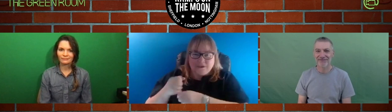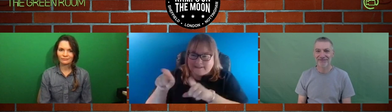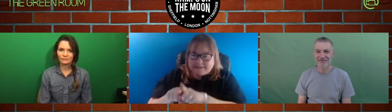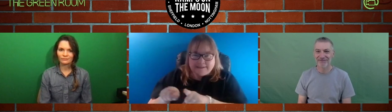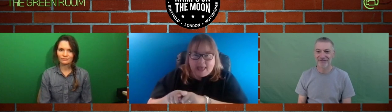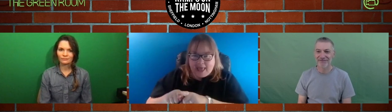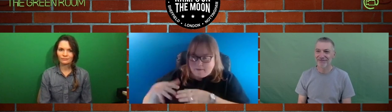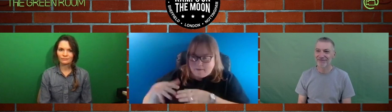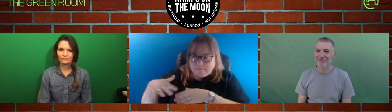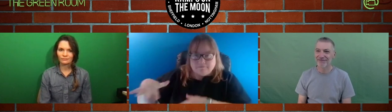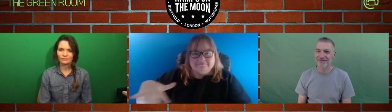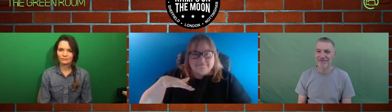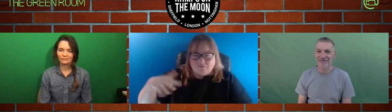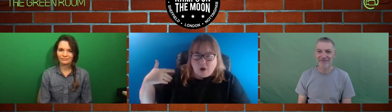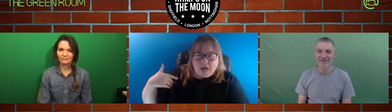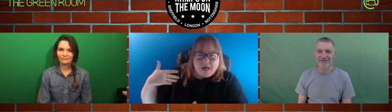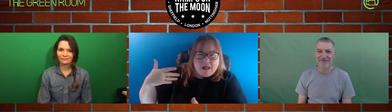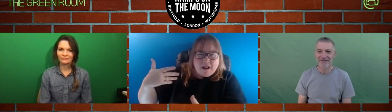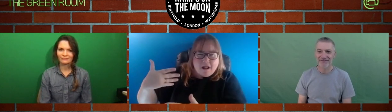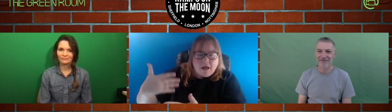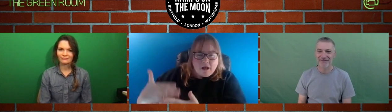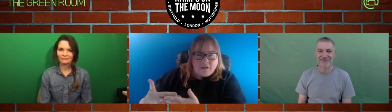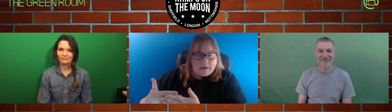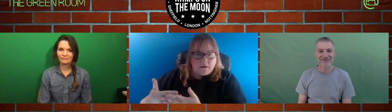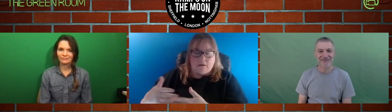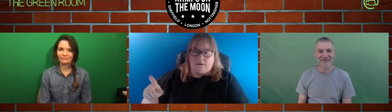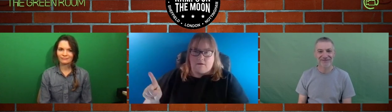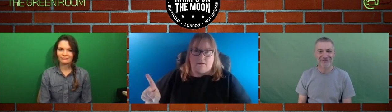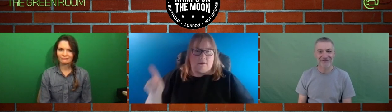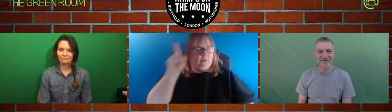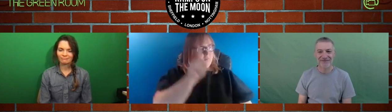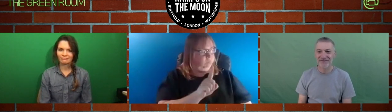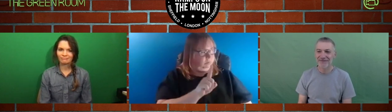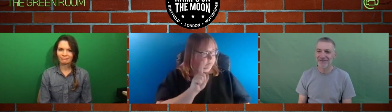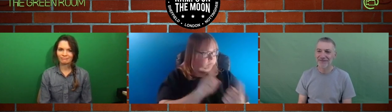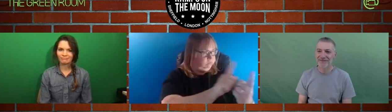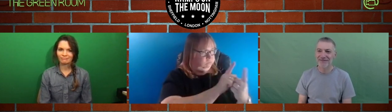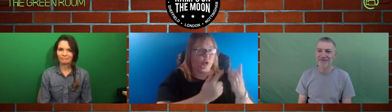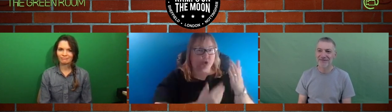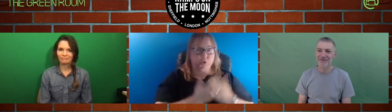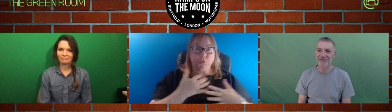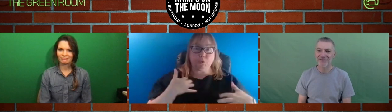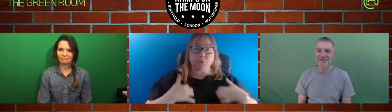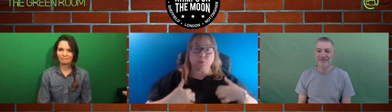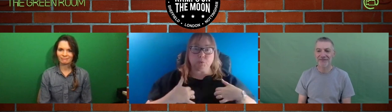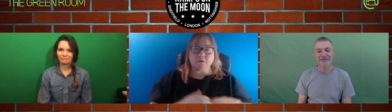whole new team of people. Yeah very exciting. What was different about our show Rebekah, than any show that you've ever